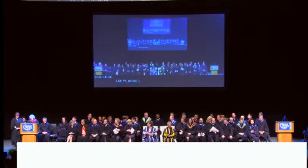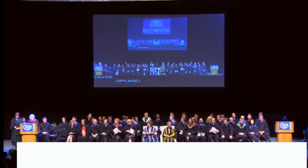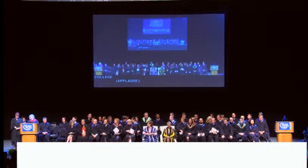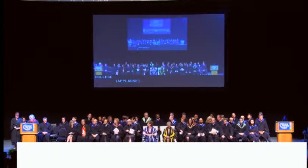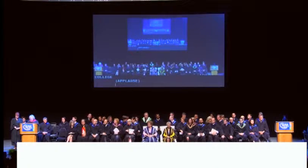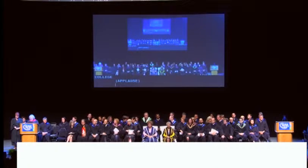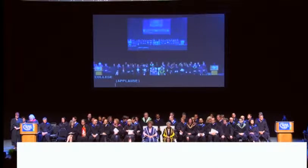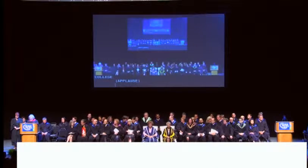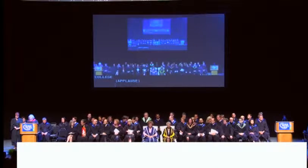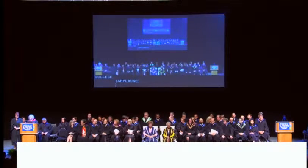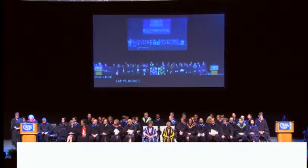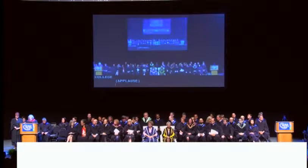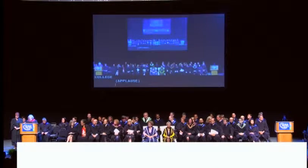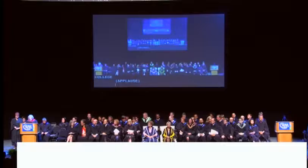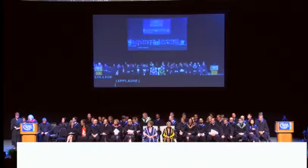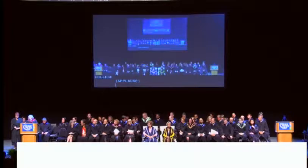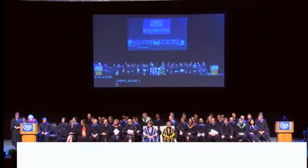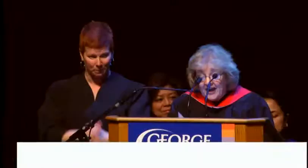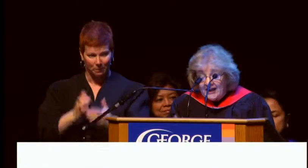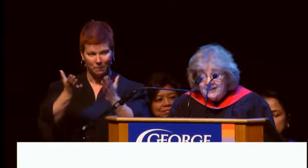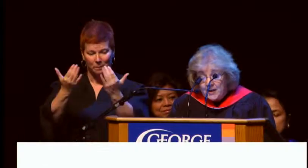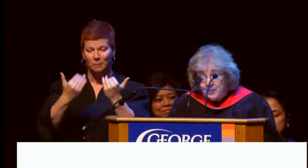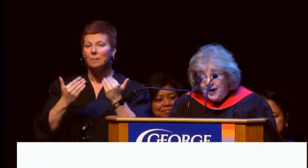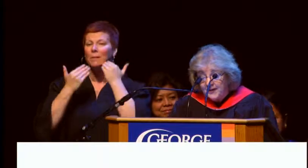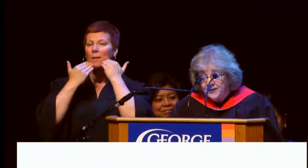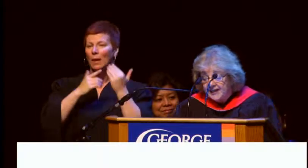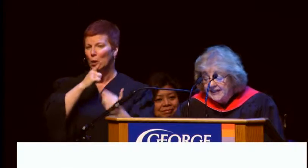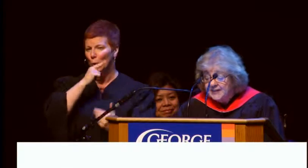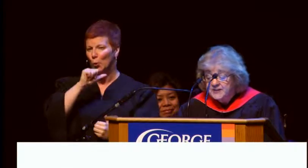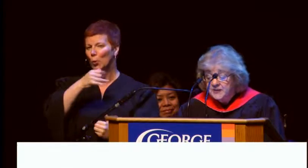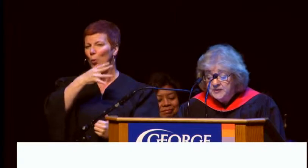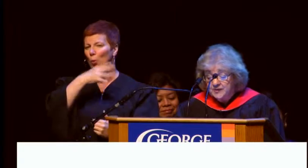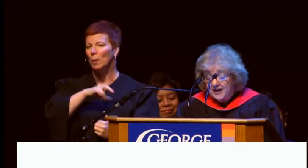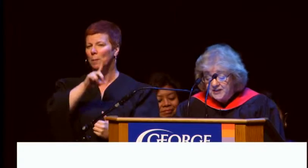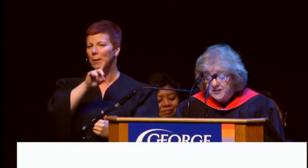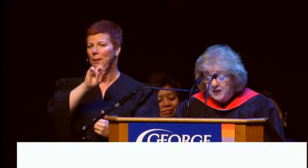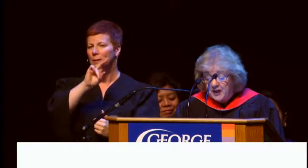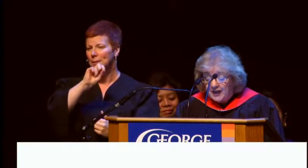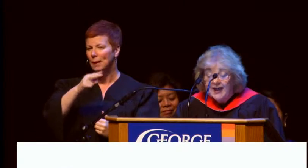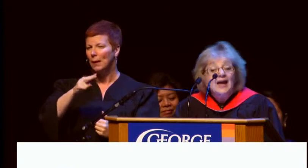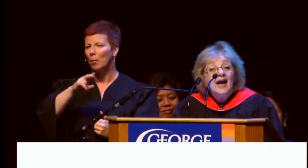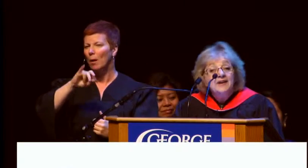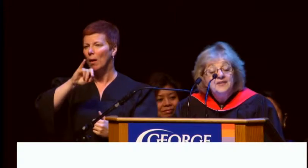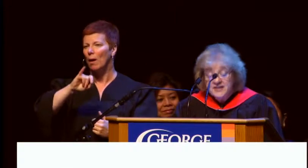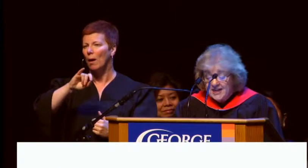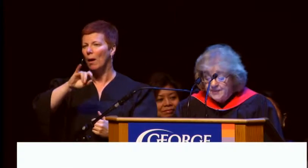I WOULD ALSO LIKE TO THANK DEBRA IAFRATE, ASSOCIATE REGISTRAR AND THE TEAM